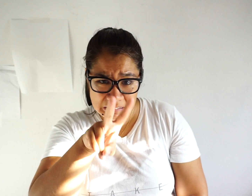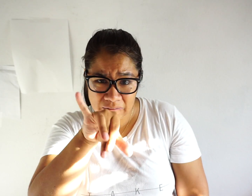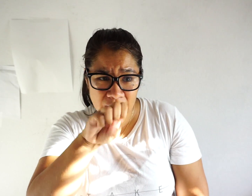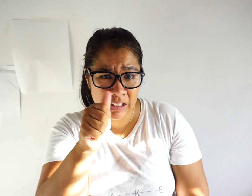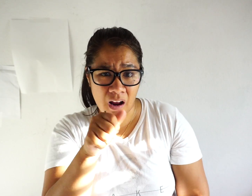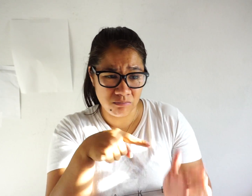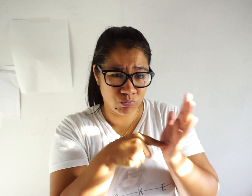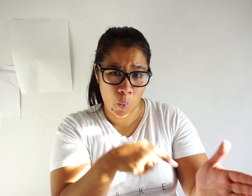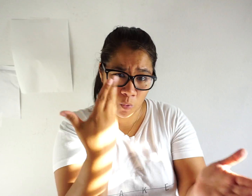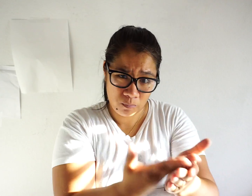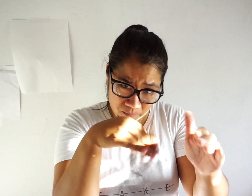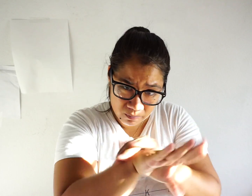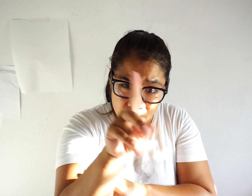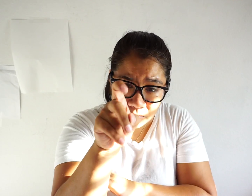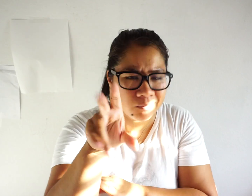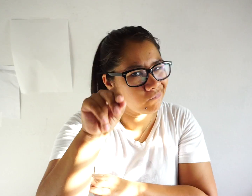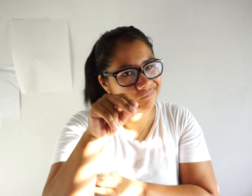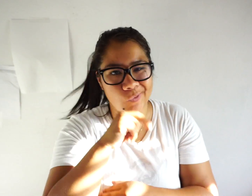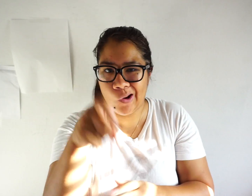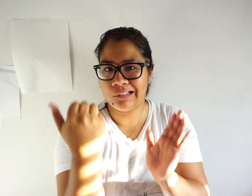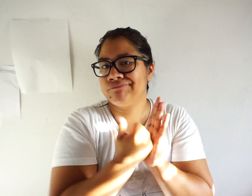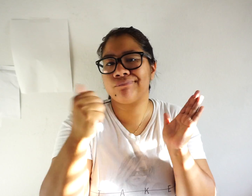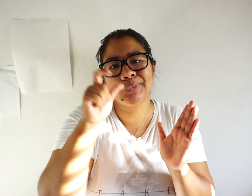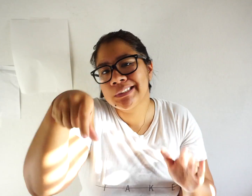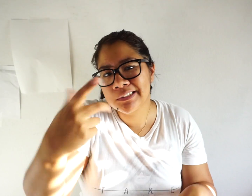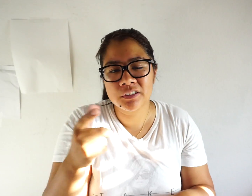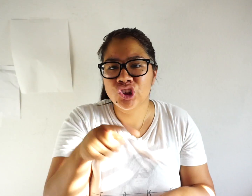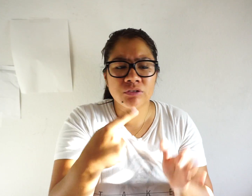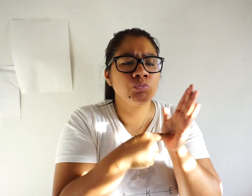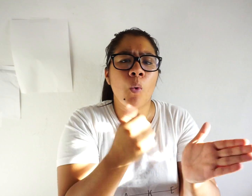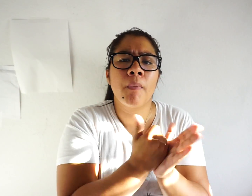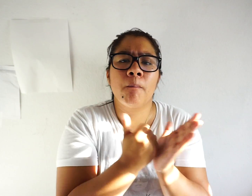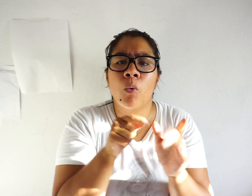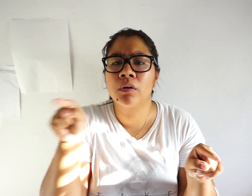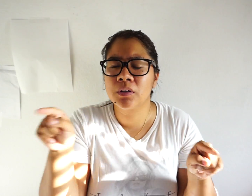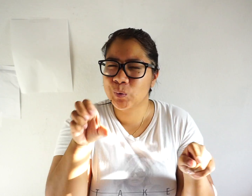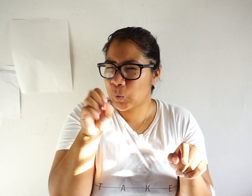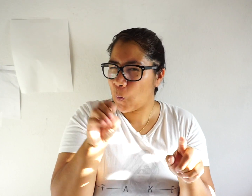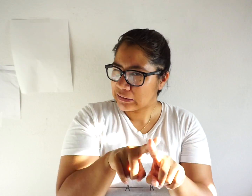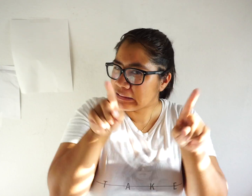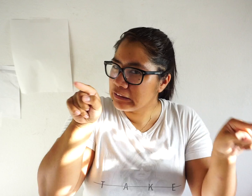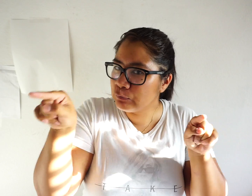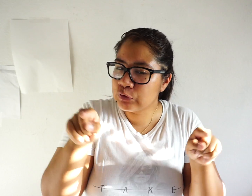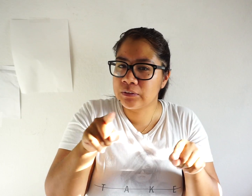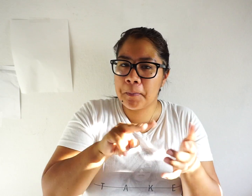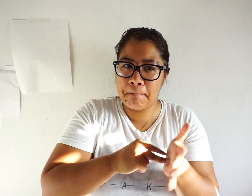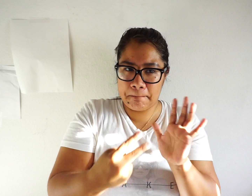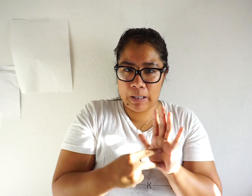Do we need a visa to enter Puerto Rico? No No, we don't need a visa stamp Just have to show the passport So do you see the difference between the two?